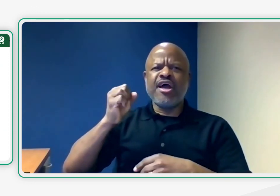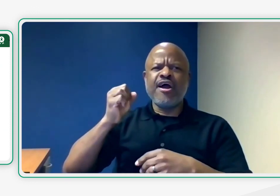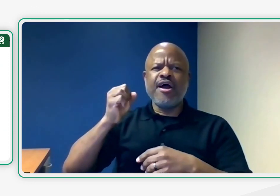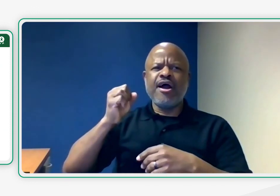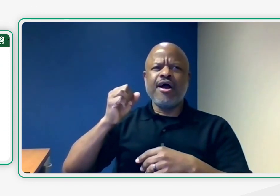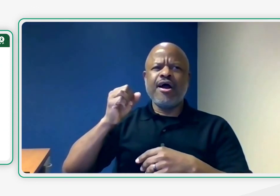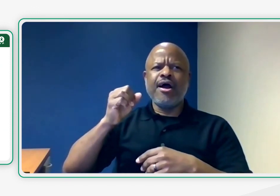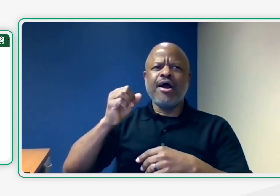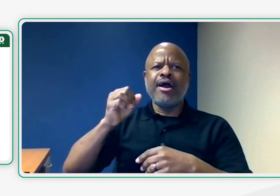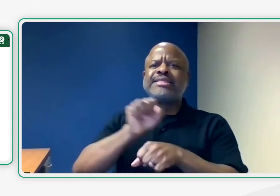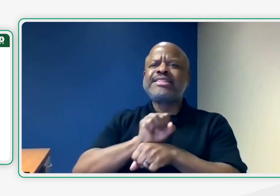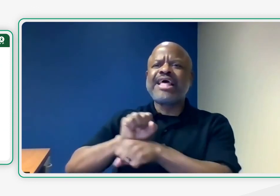So back in 1848,